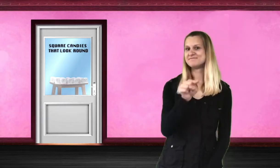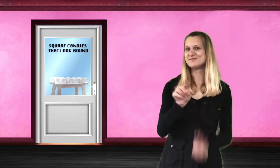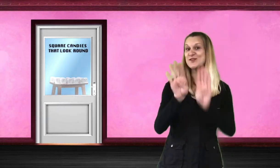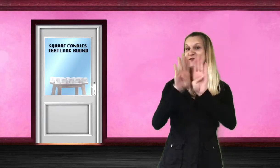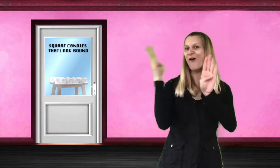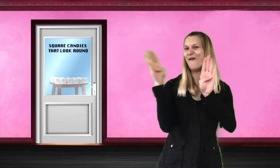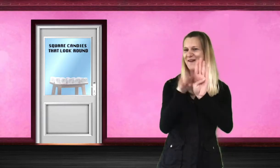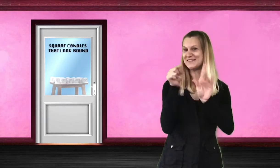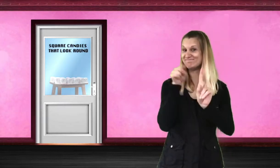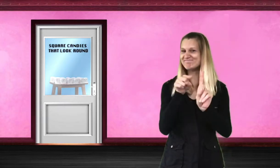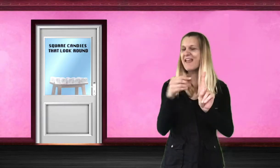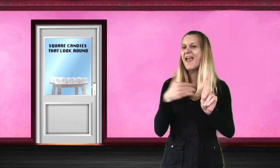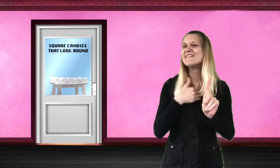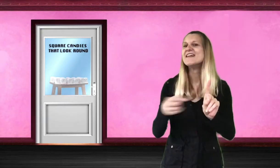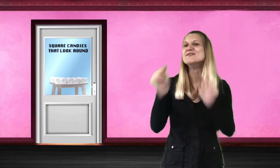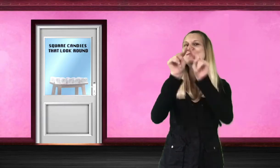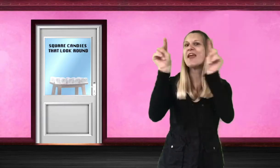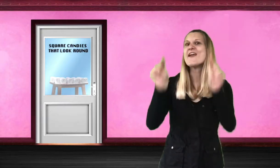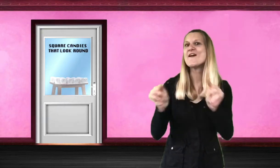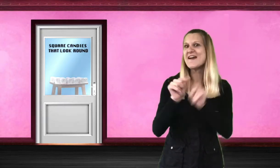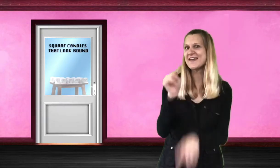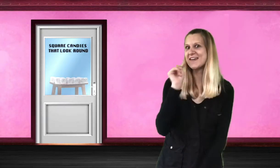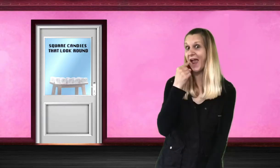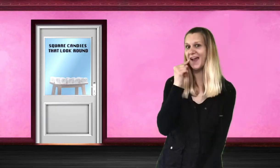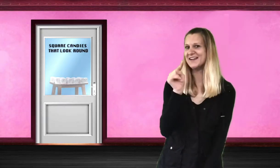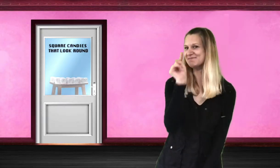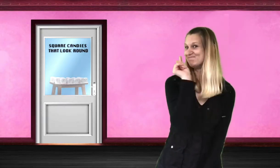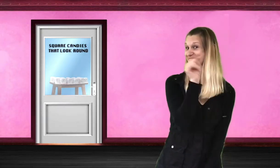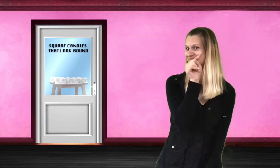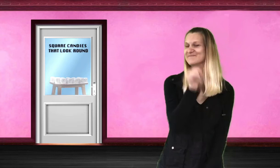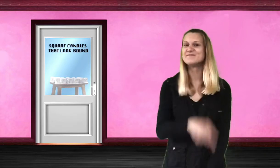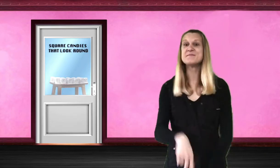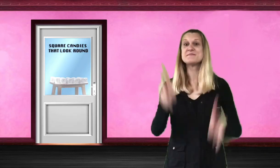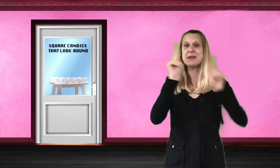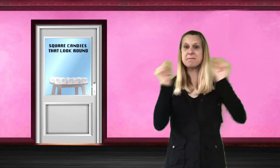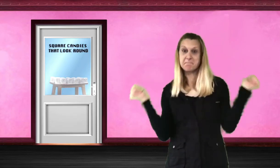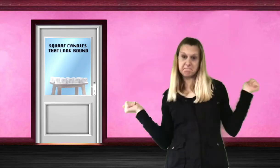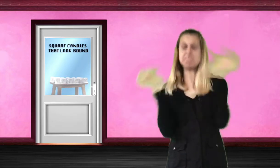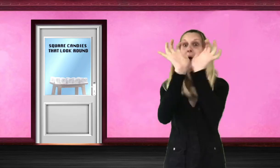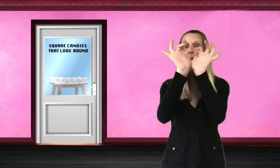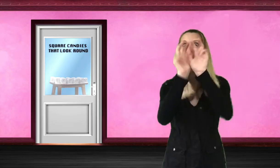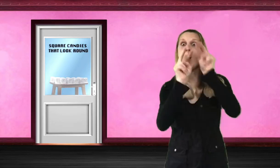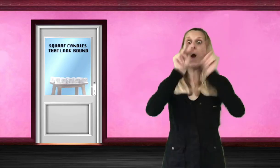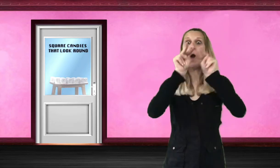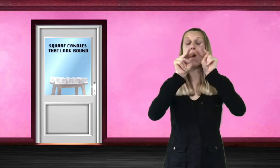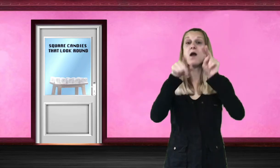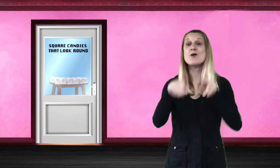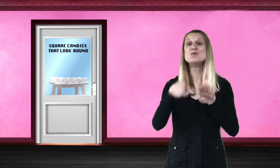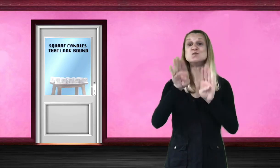Mr. Wonka said, "‘I am very proud of my square candies that look round. Let’s take a peek." Everybody stopped and crowded to the door.